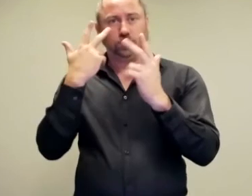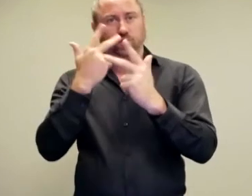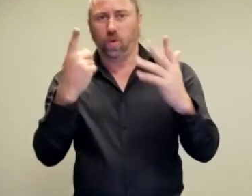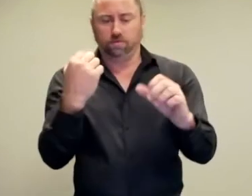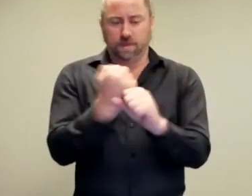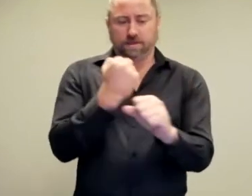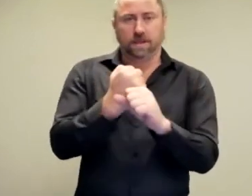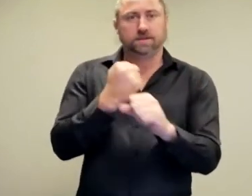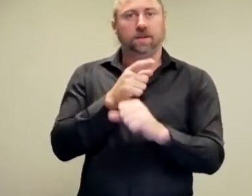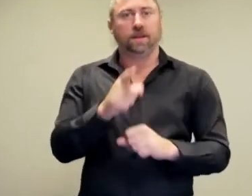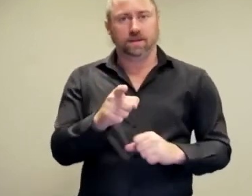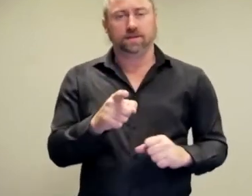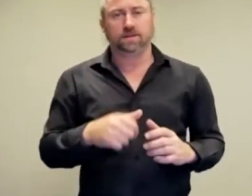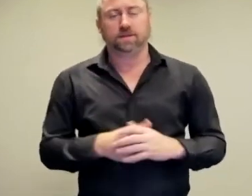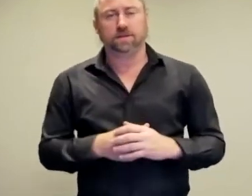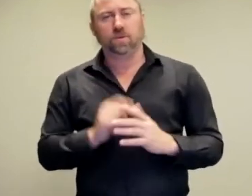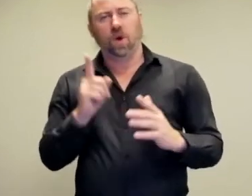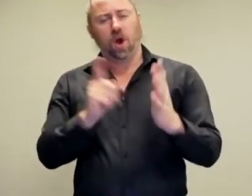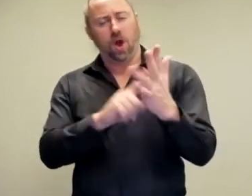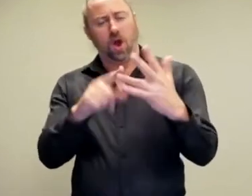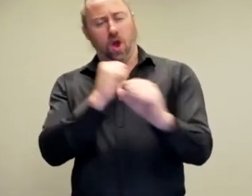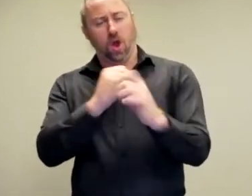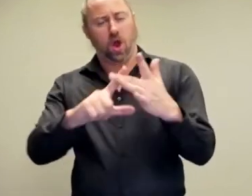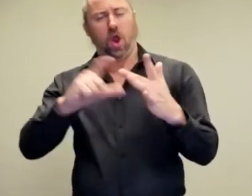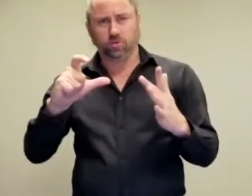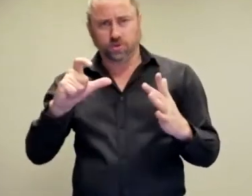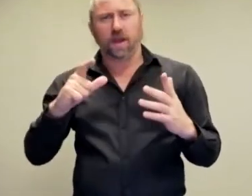it works against the logic of an economic system